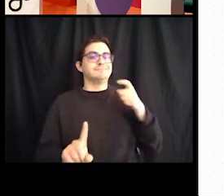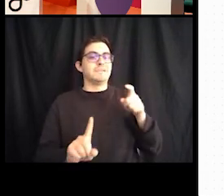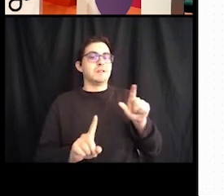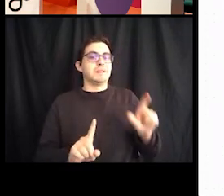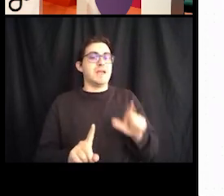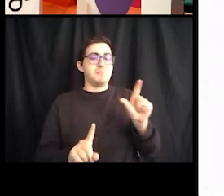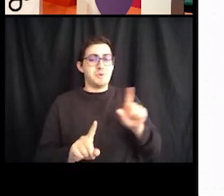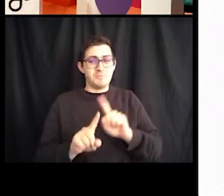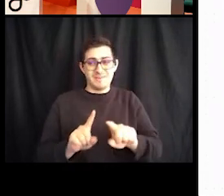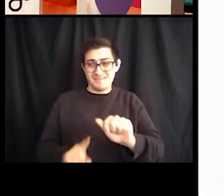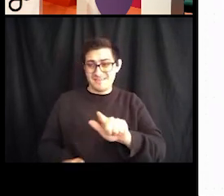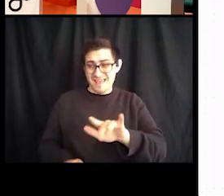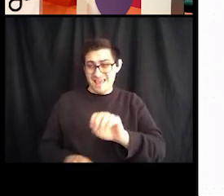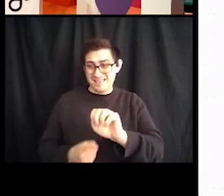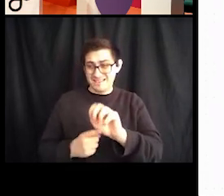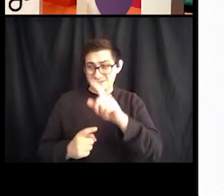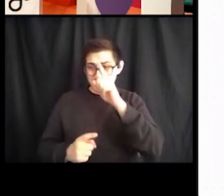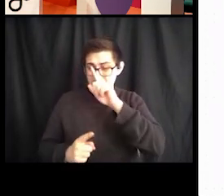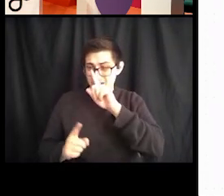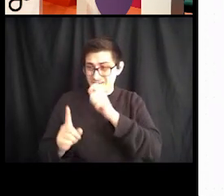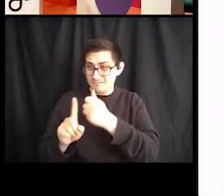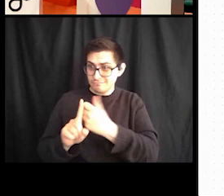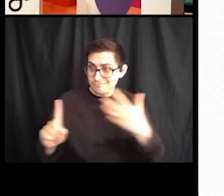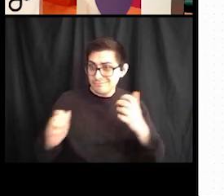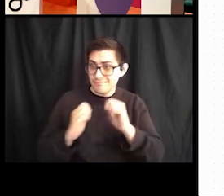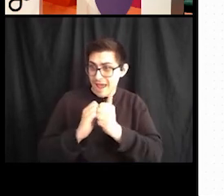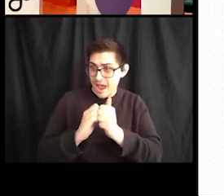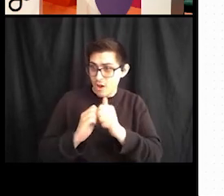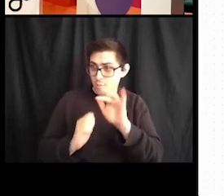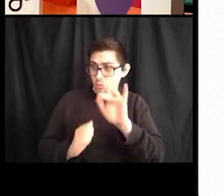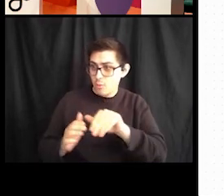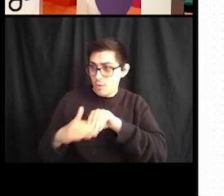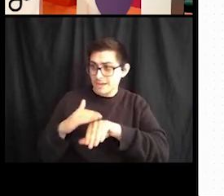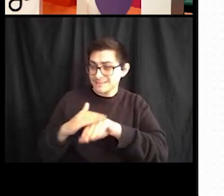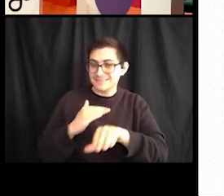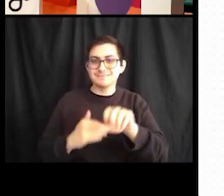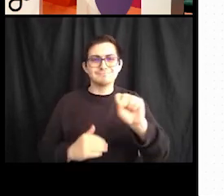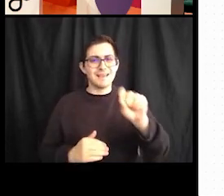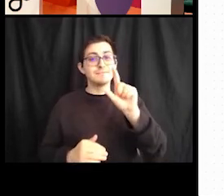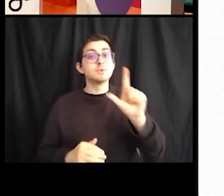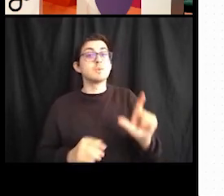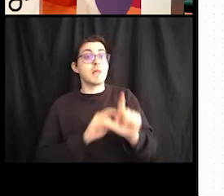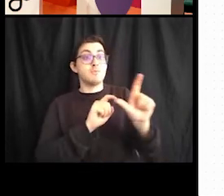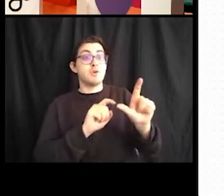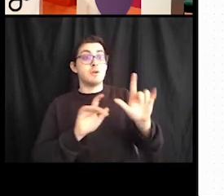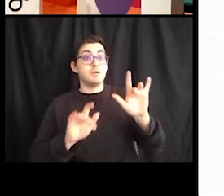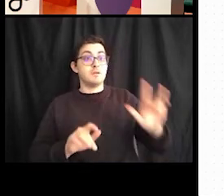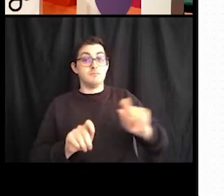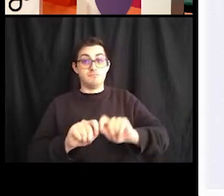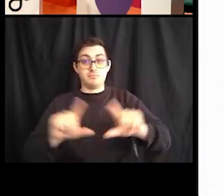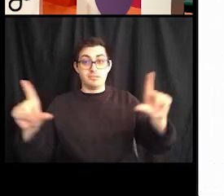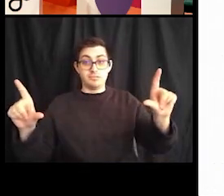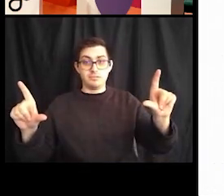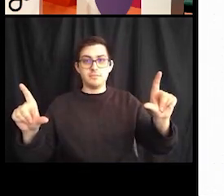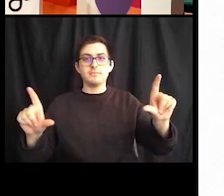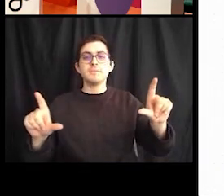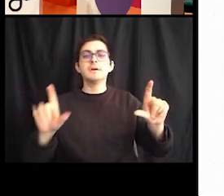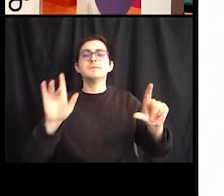So if you click on the library icon on the toolbar, you'll bring up the components panel. And then you can also dock it left or right,